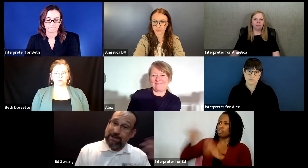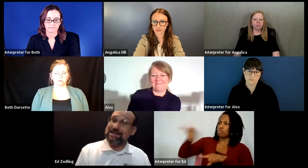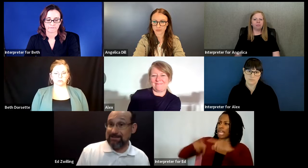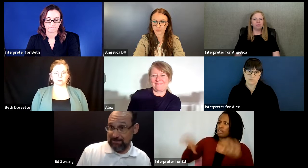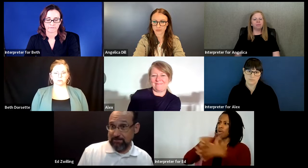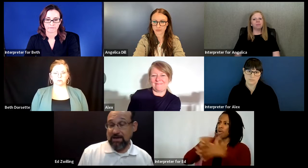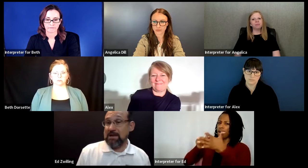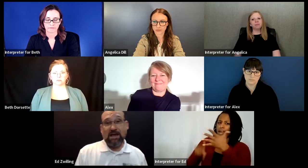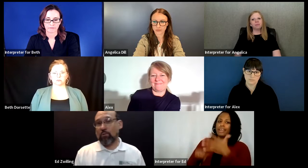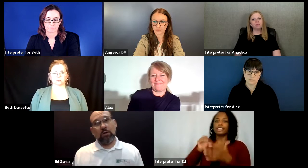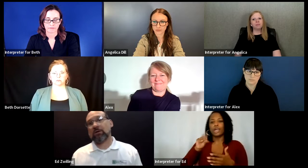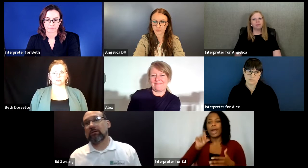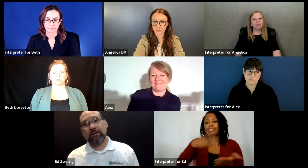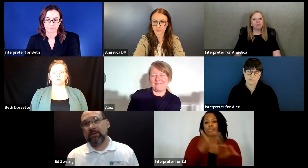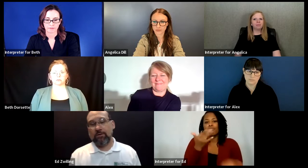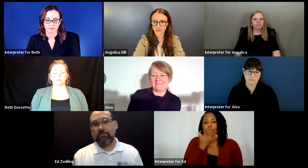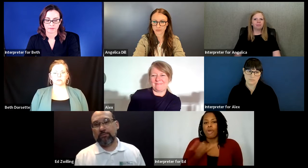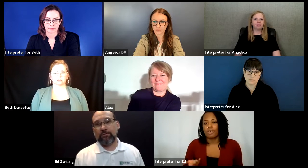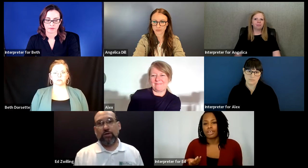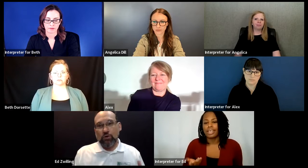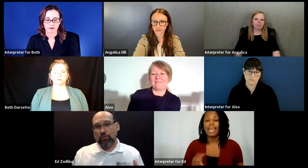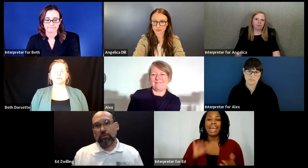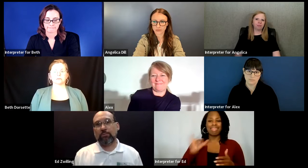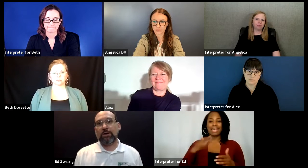That may not work for you.